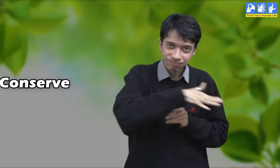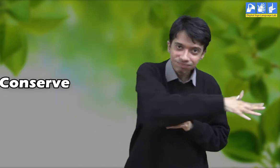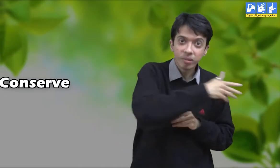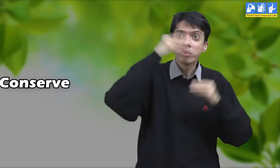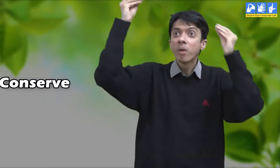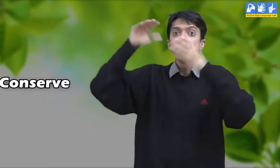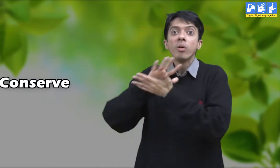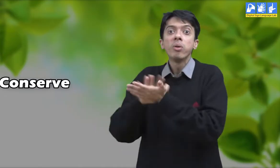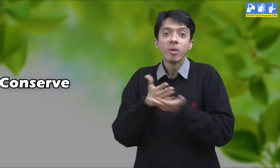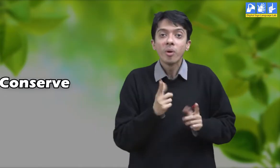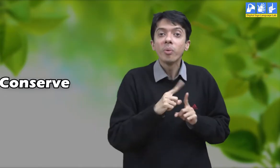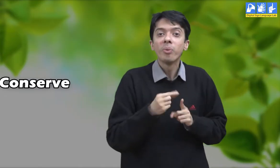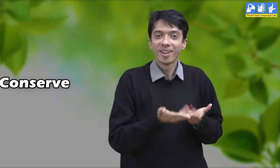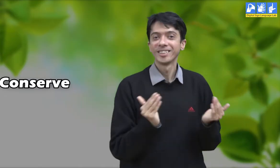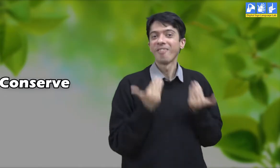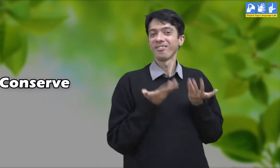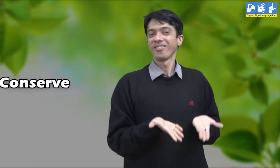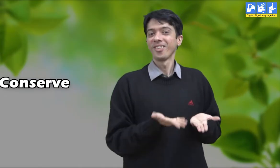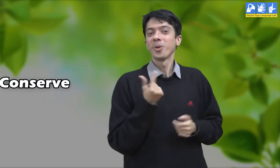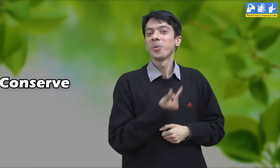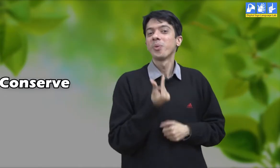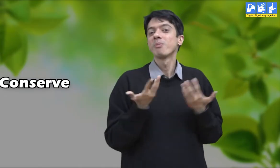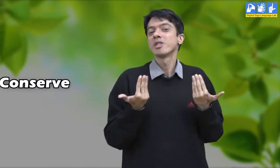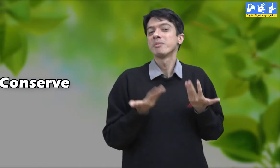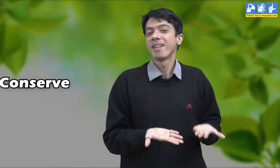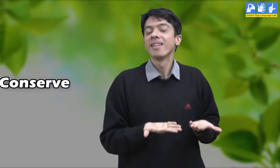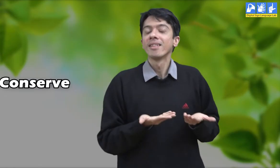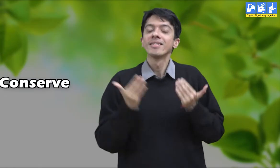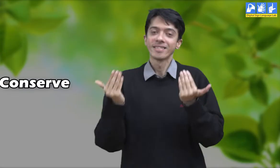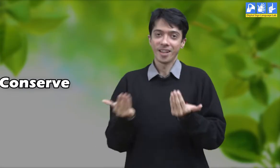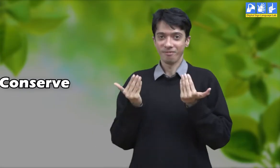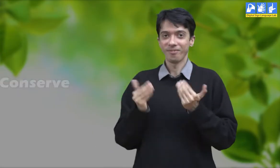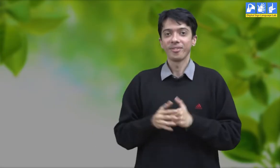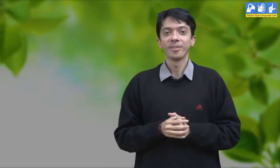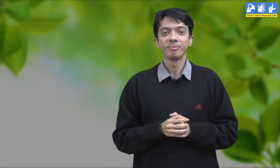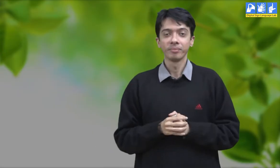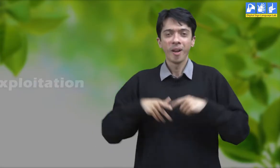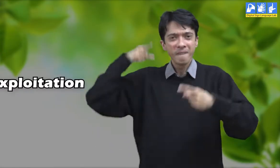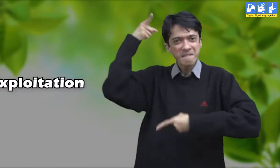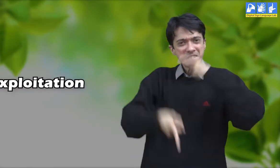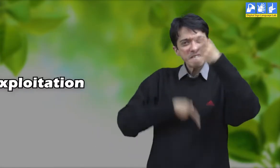Because it can be used for different purposes. So we should conserve the water.